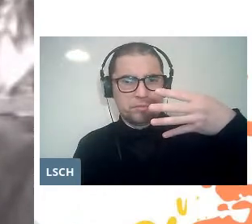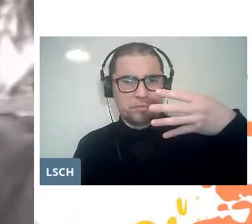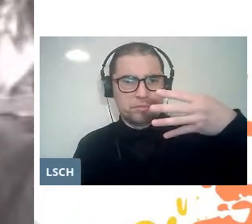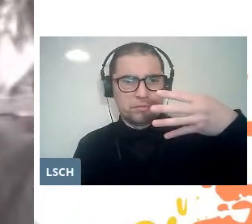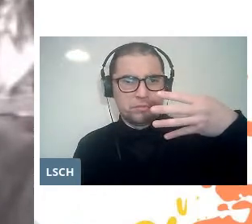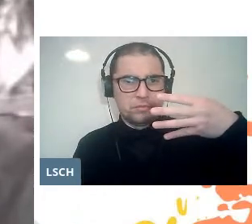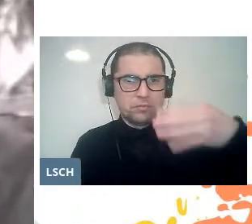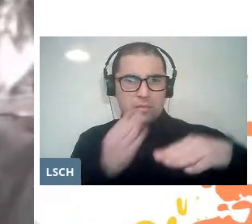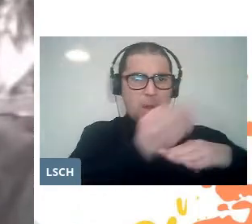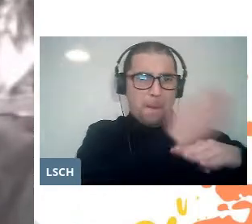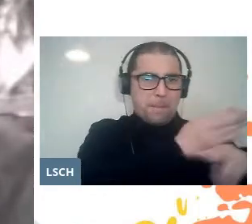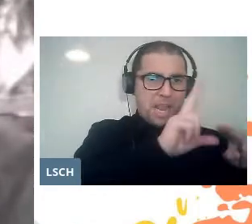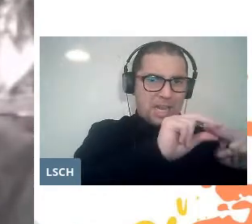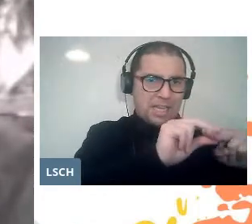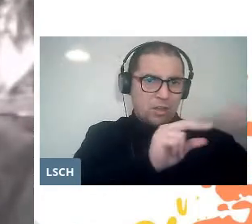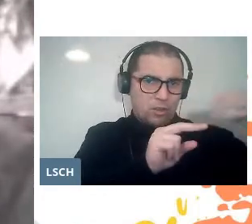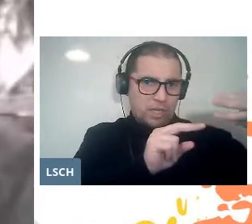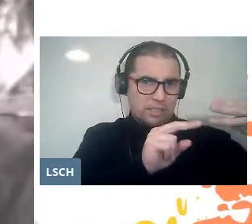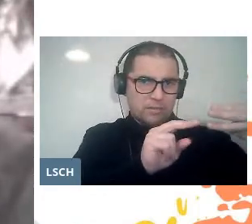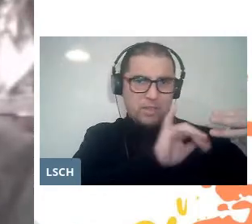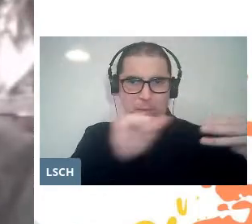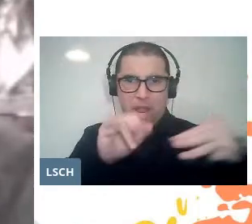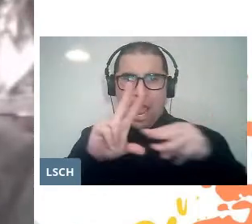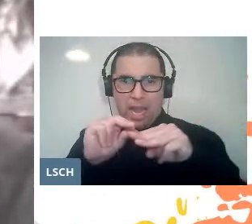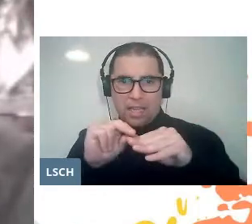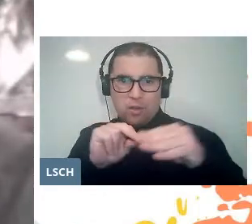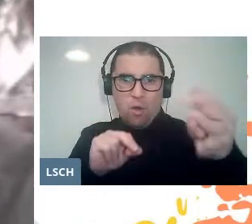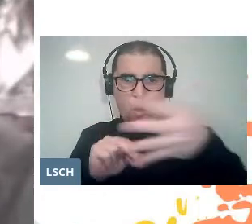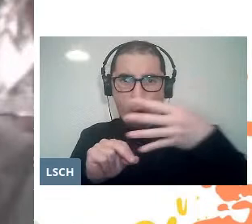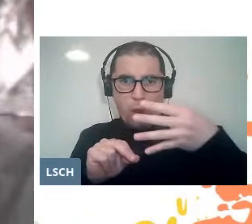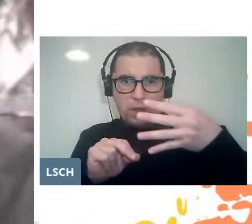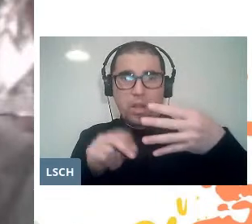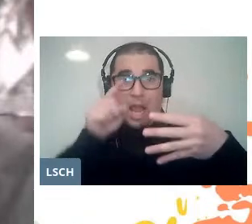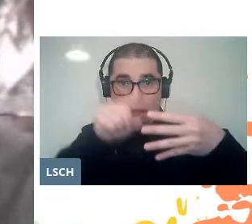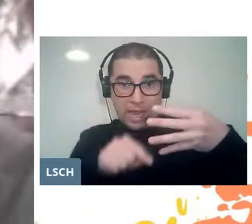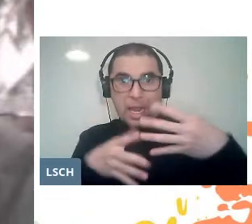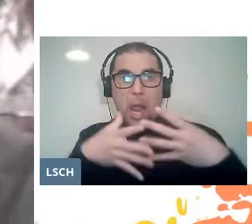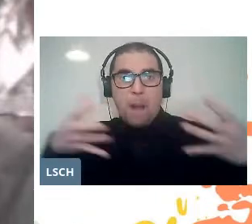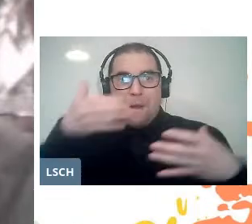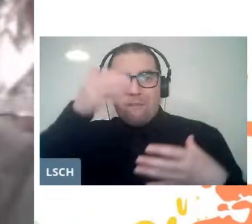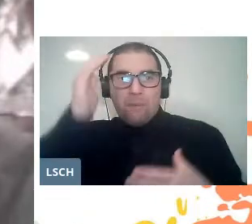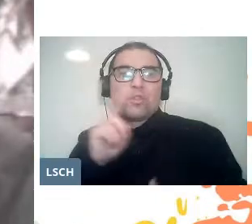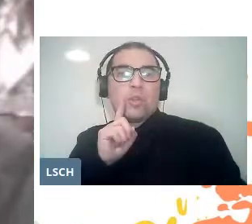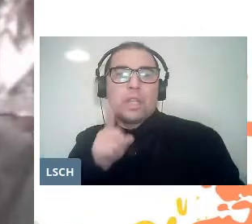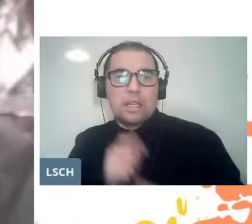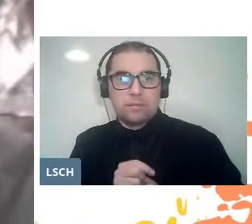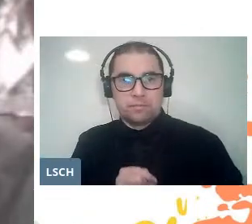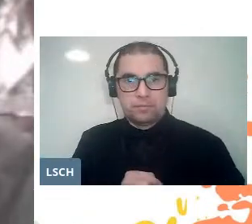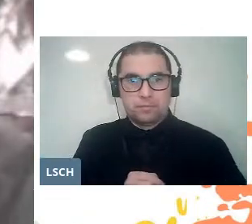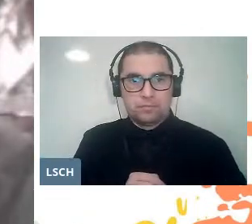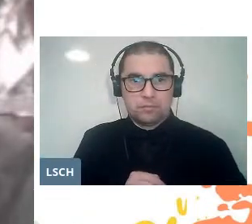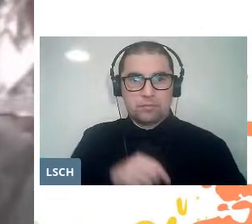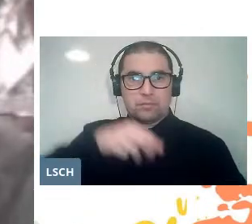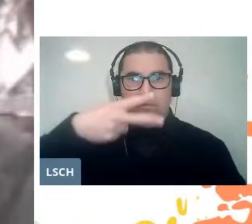I cannot fail to name one of the greatest composers of symphony, Franz Joseph Haydn.